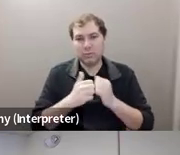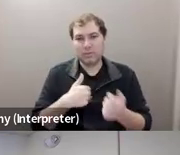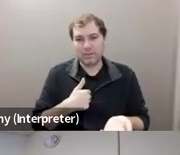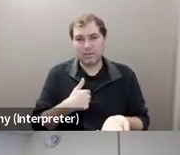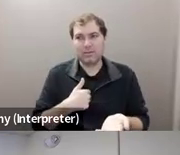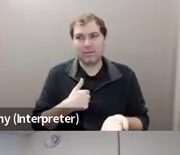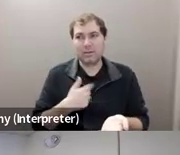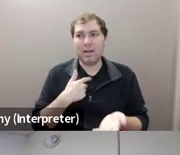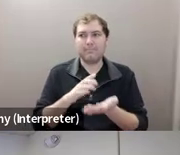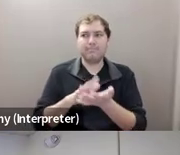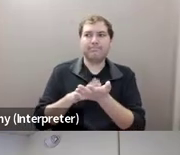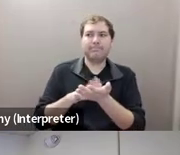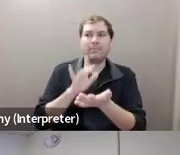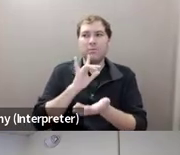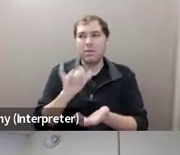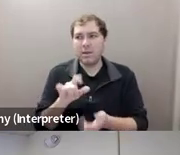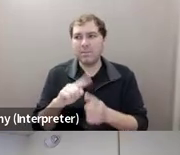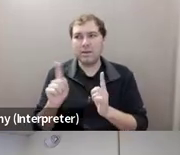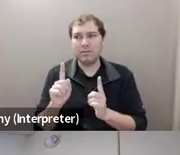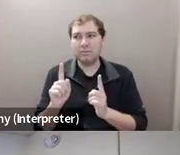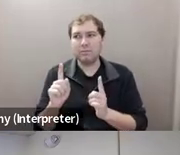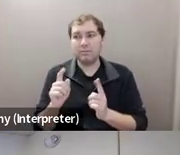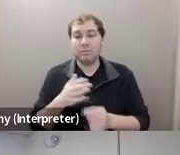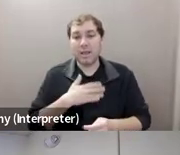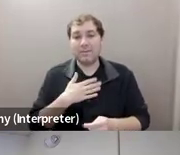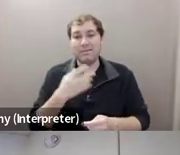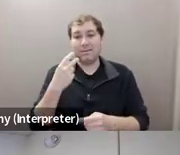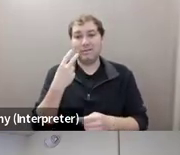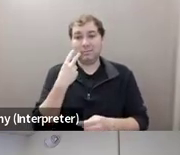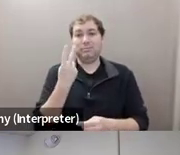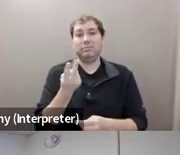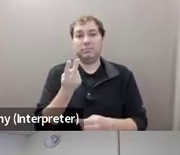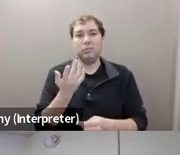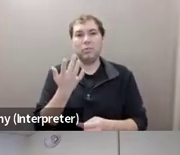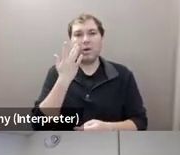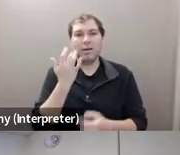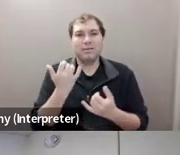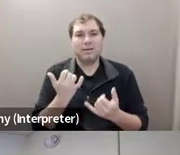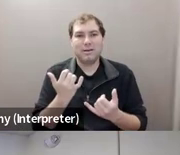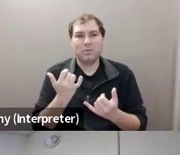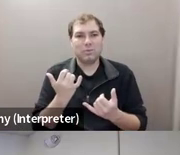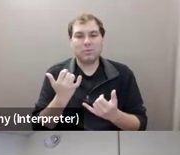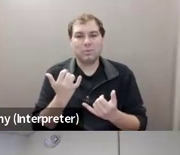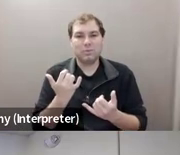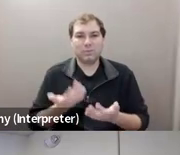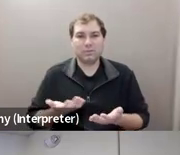Leelynn Brady: I applauded her for it. But I was like, you know, I'm glad that I witnessed that, because now I can, as my position, I could say, Hey.